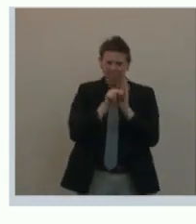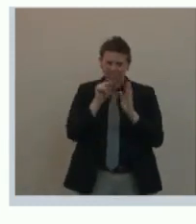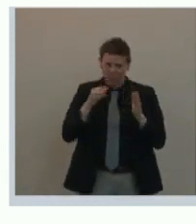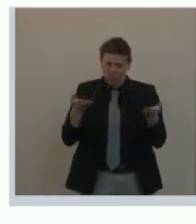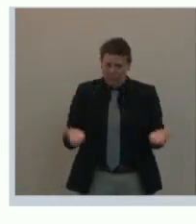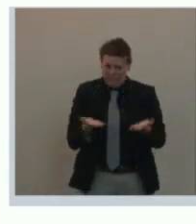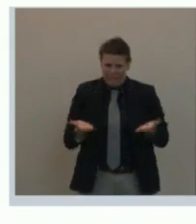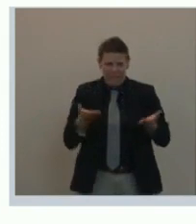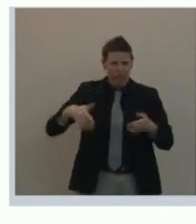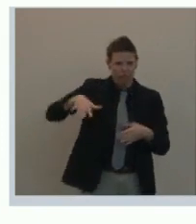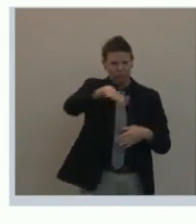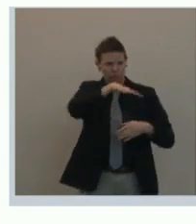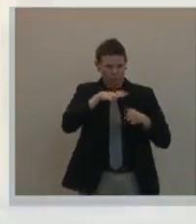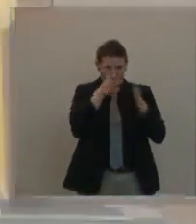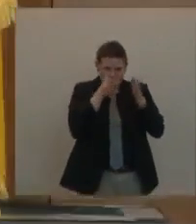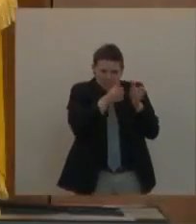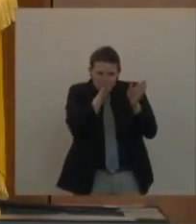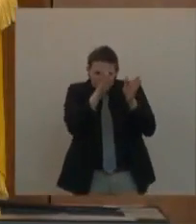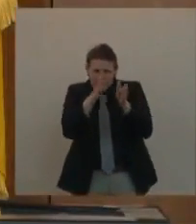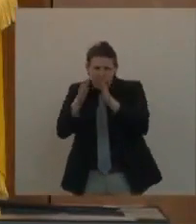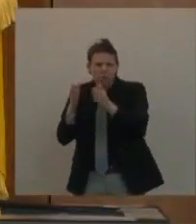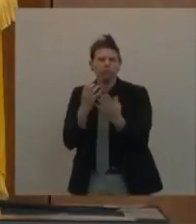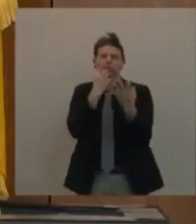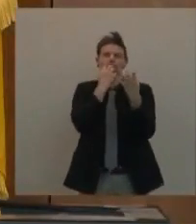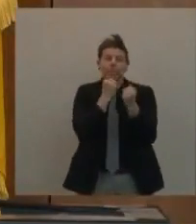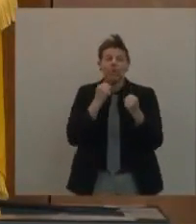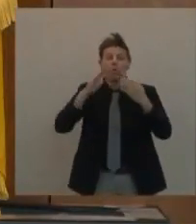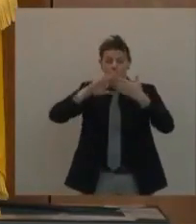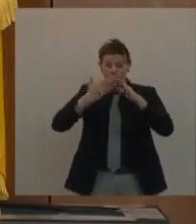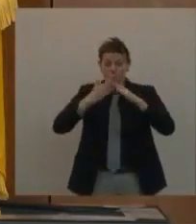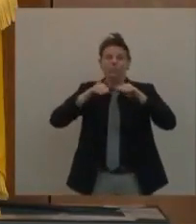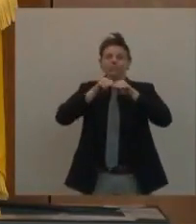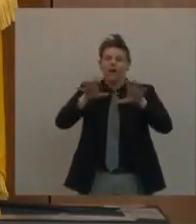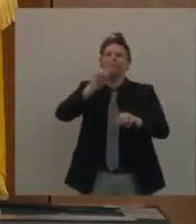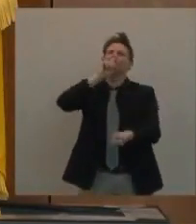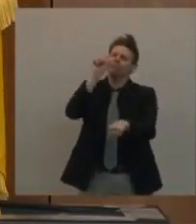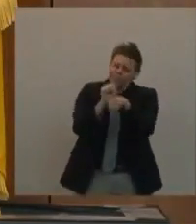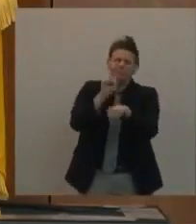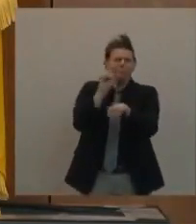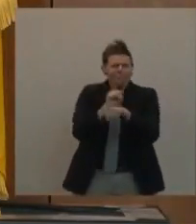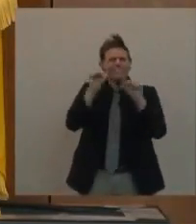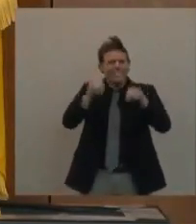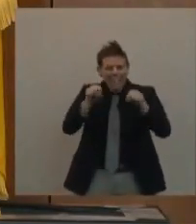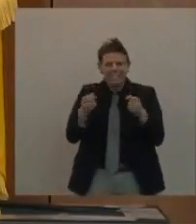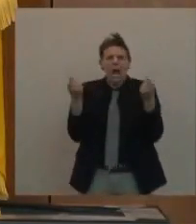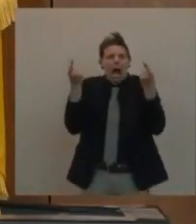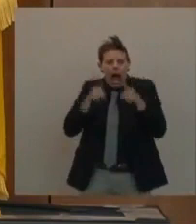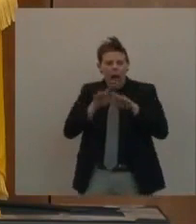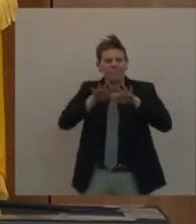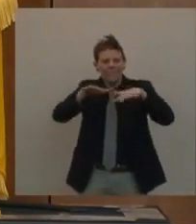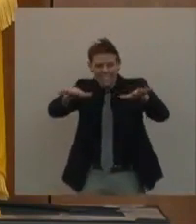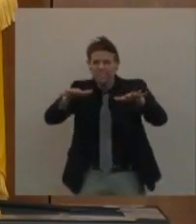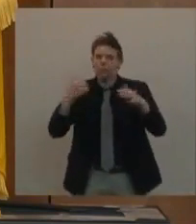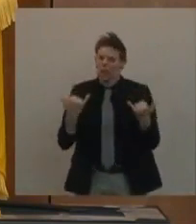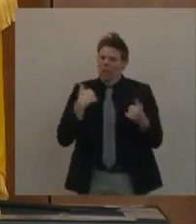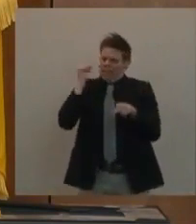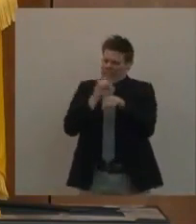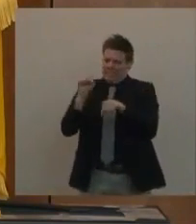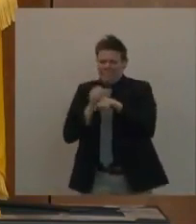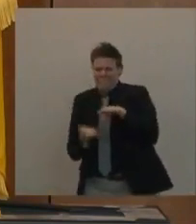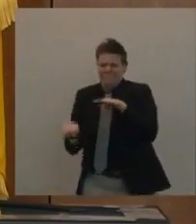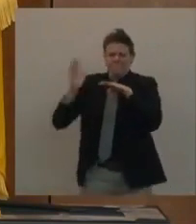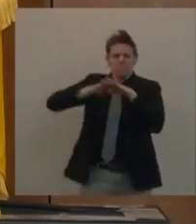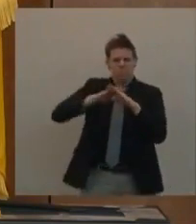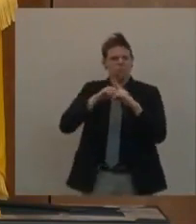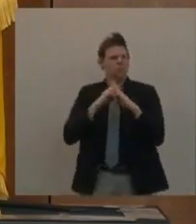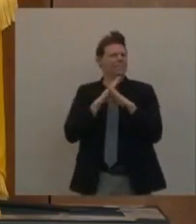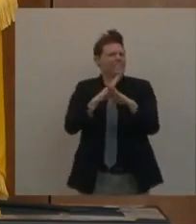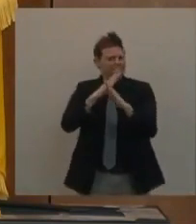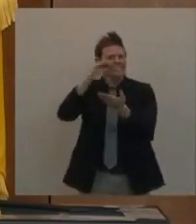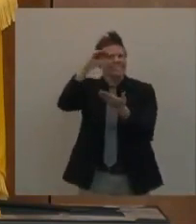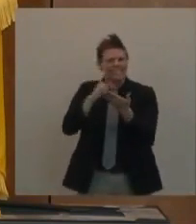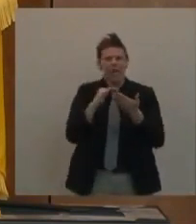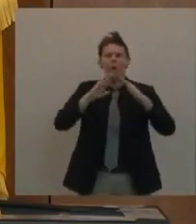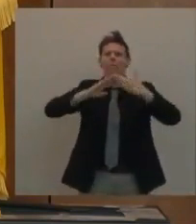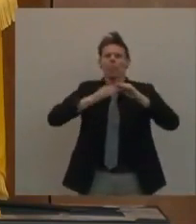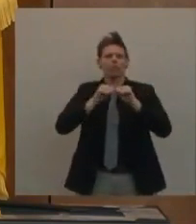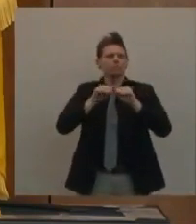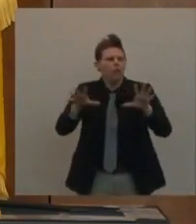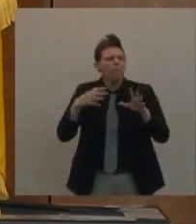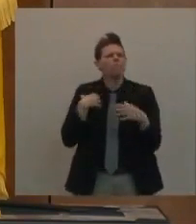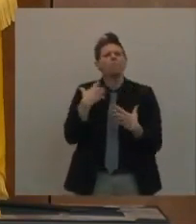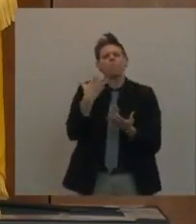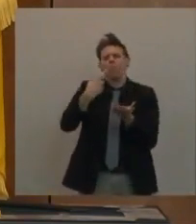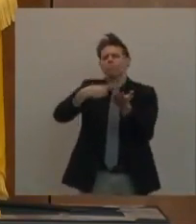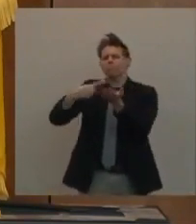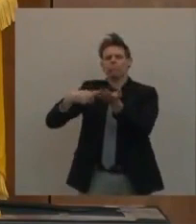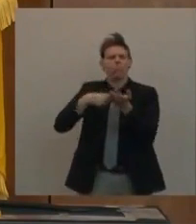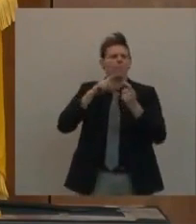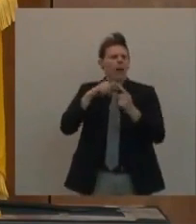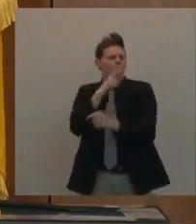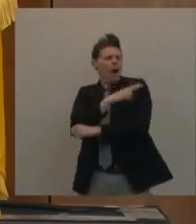WE HAVE GOT NATIONAL COMMUNITY SPREAD BUT WE WANT TO MAKE IT VERY CLEAR TO NEW MEXICANS, COMMUNITY SPREAD IS OCCURRING, SO YOU HAVE TO DO MORE TO MINIMIZE TRANSMISSION.